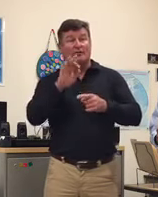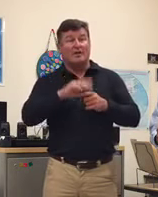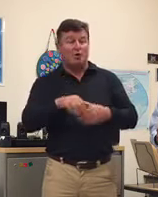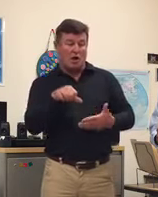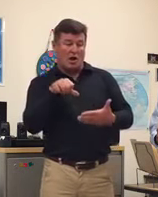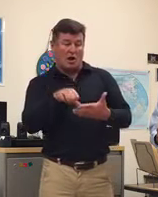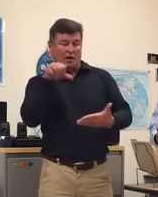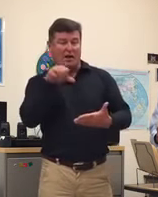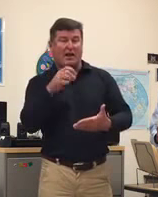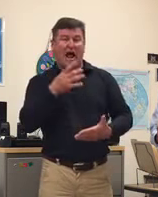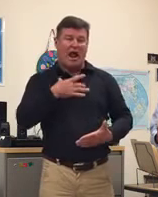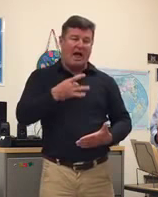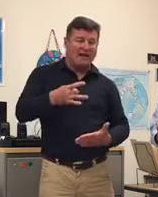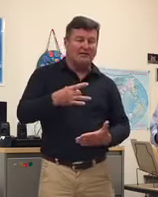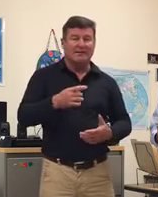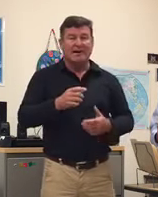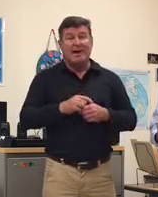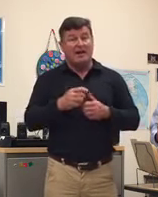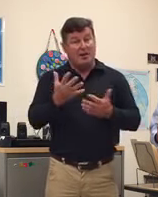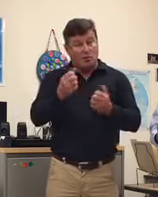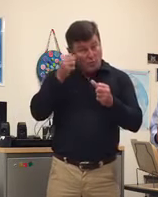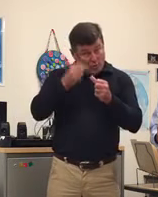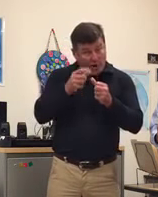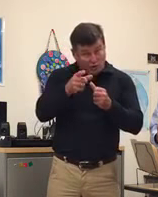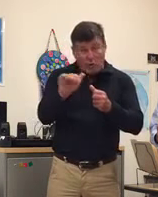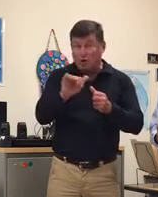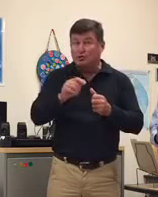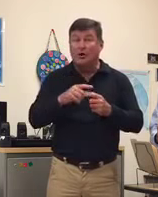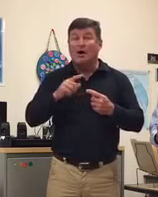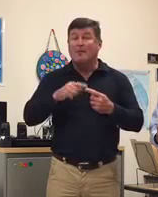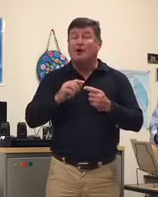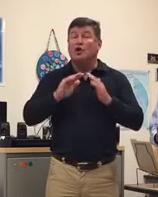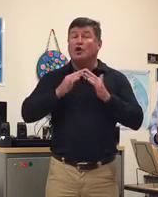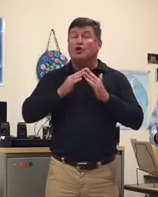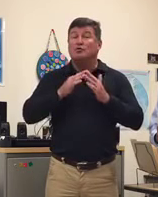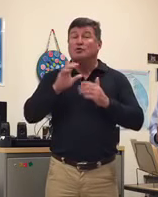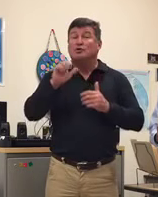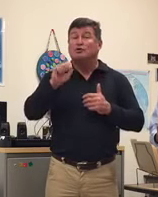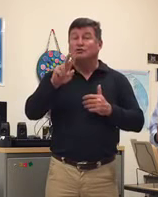website, like us on Facebook, and again at this time we want to remind you as well